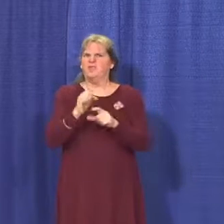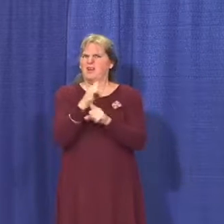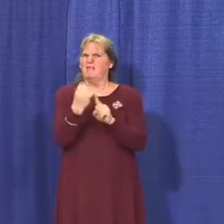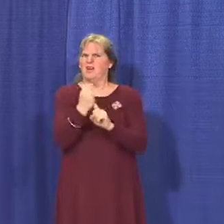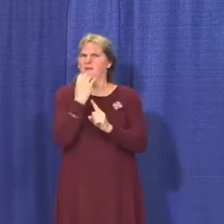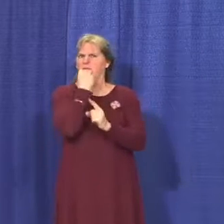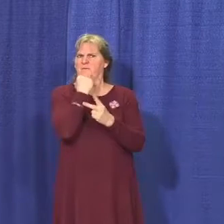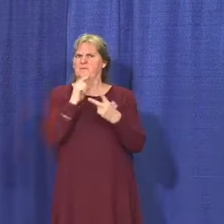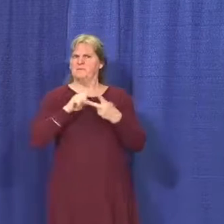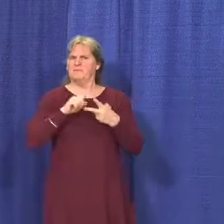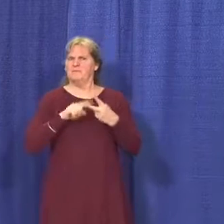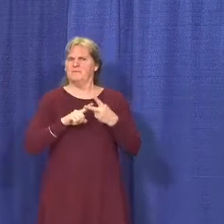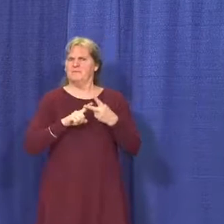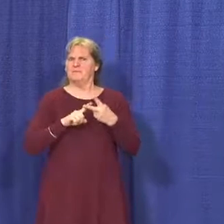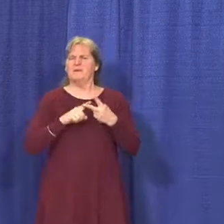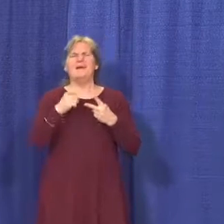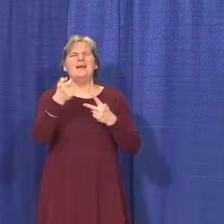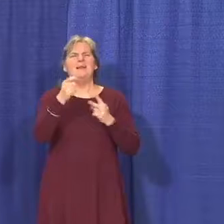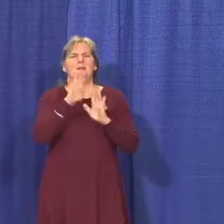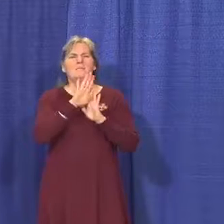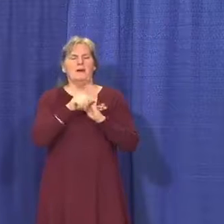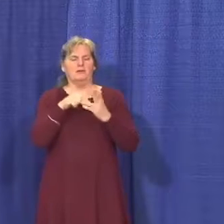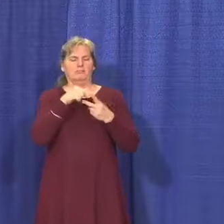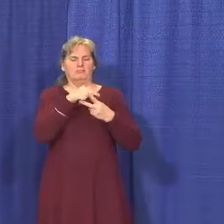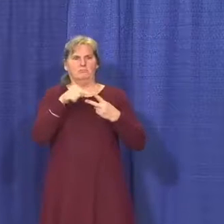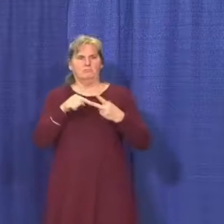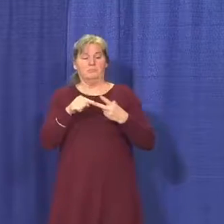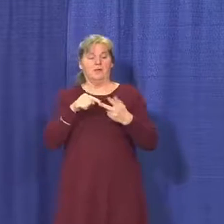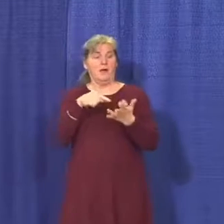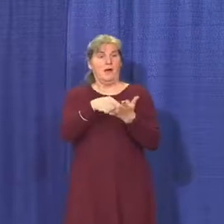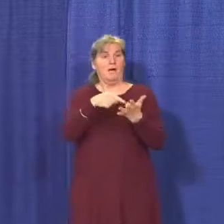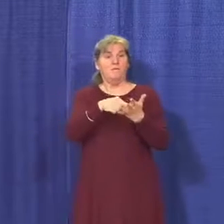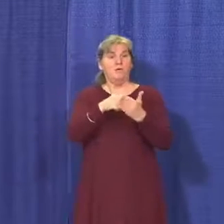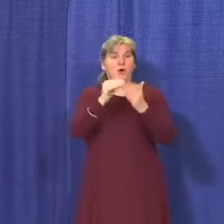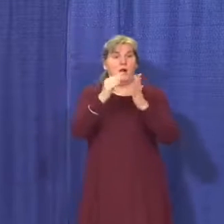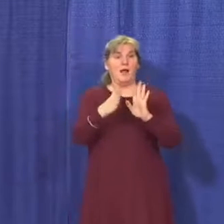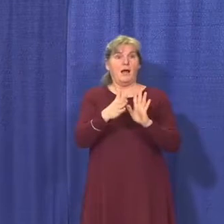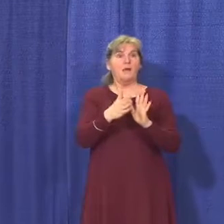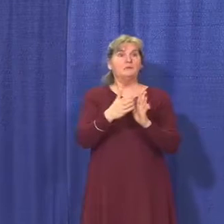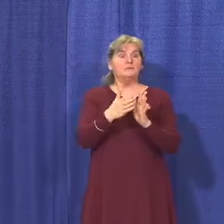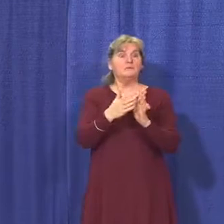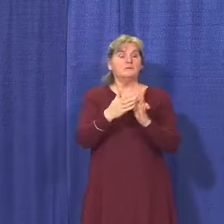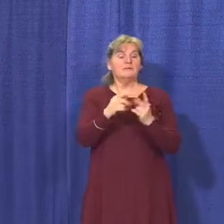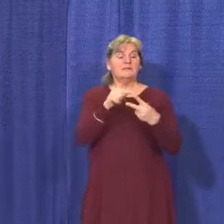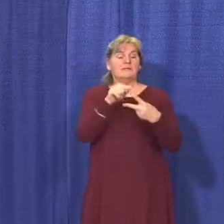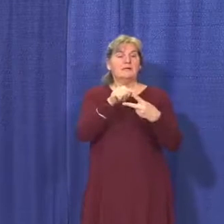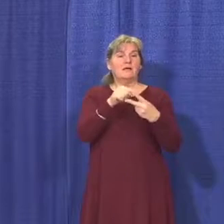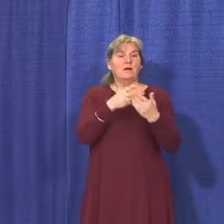and just to give you some technical background, related to